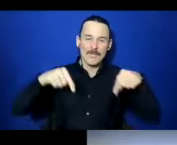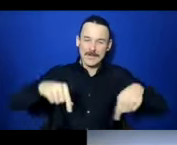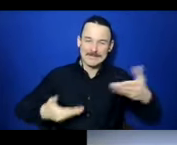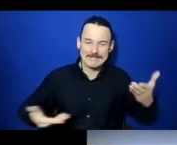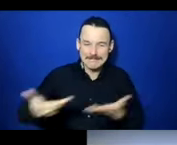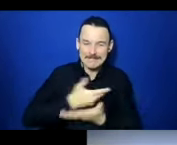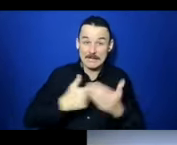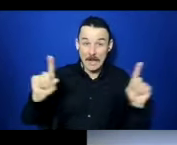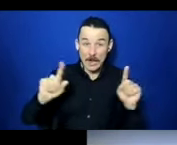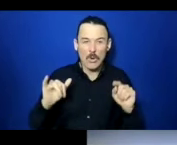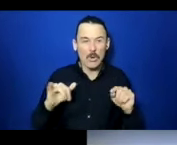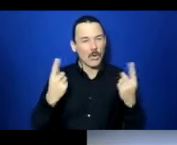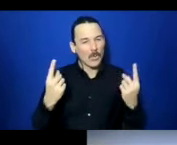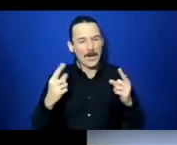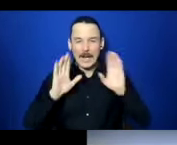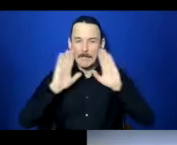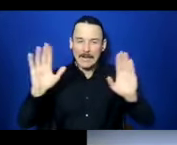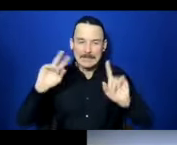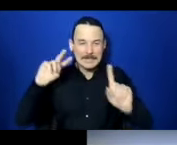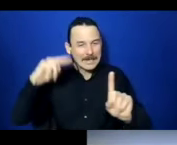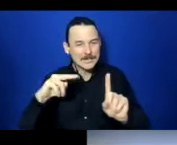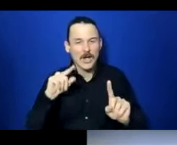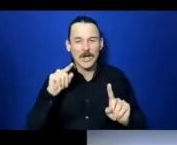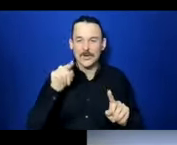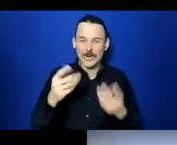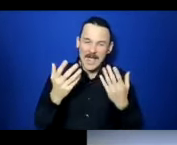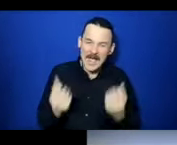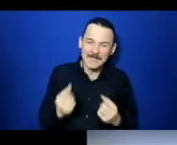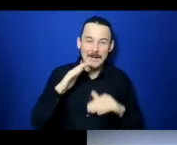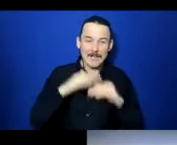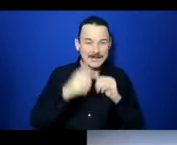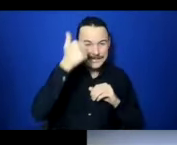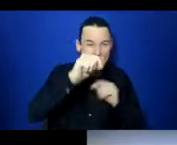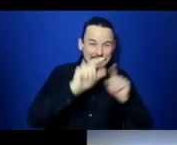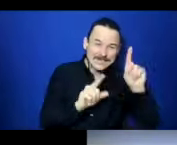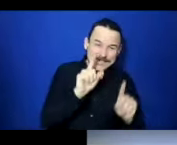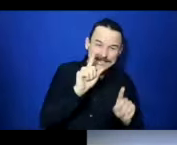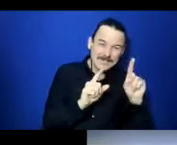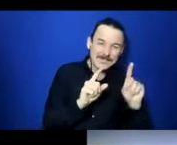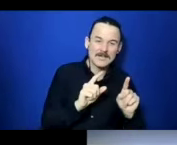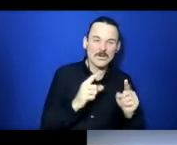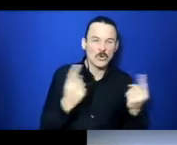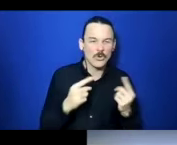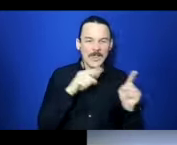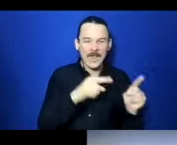around “Smart Cities: Who Benefits?” that you'd really like to pass on to, to our listeners today.